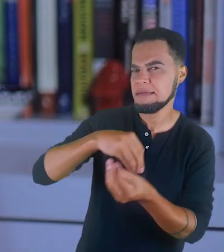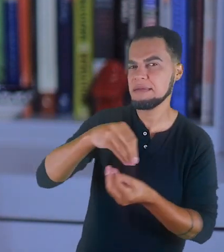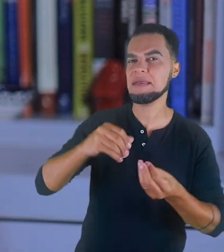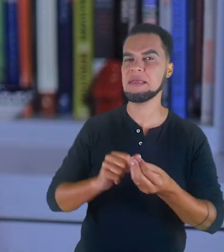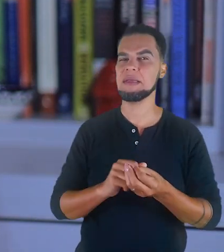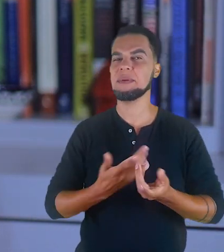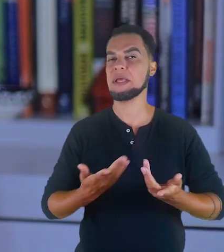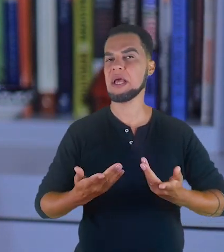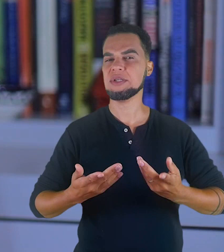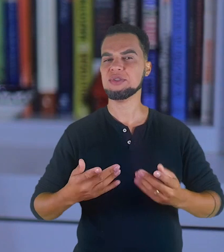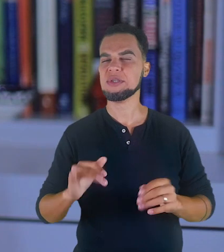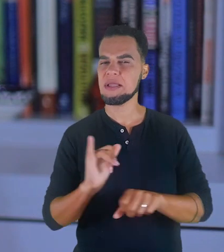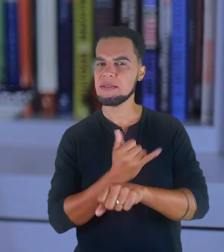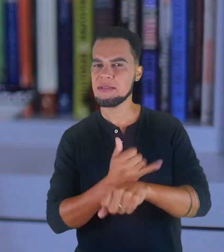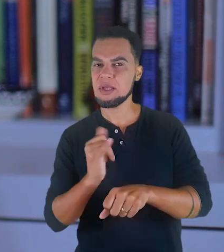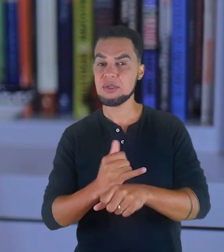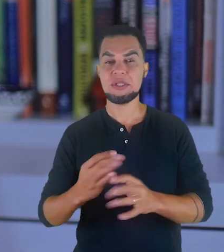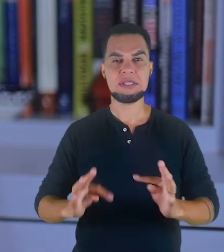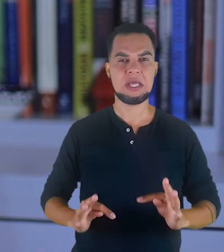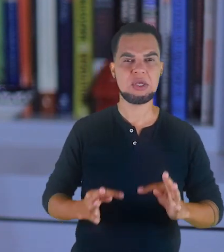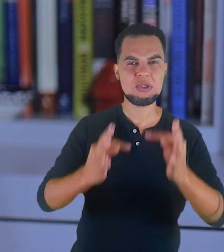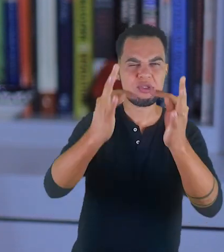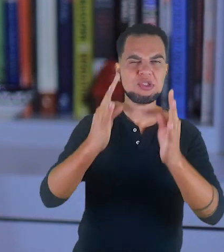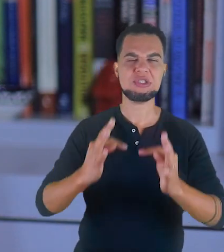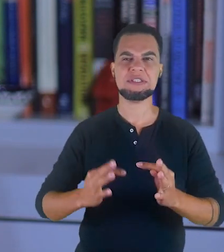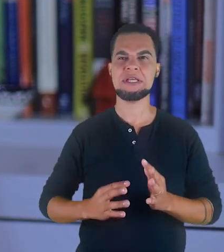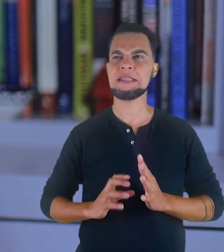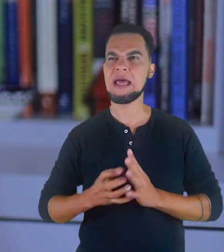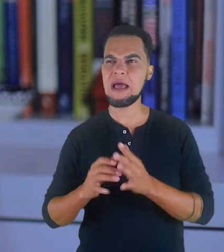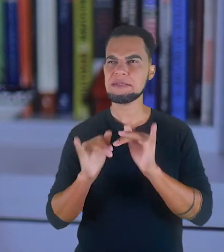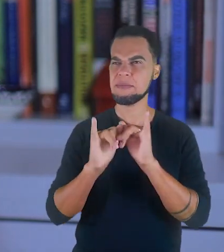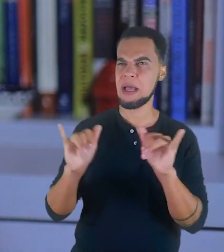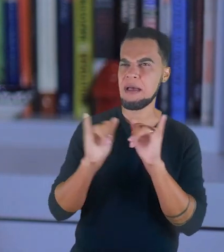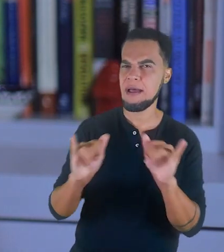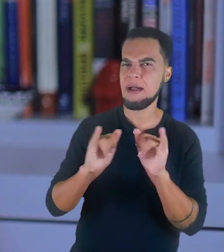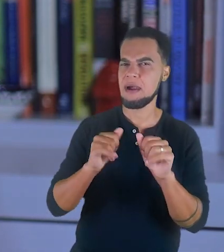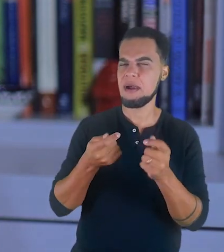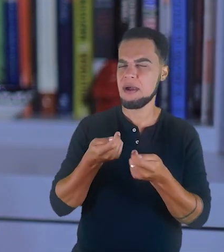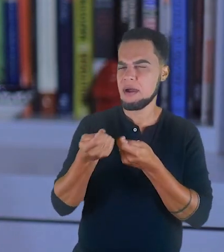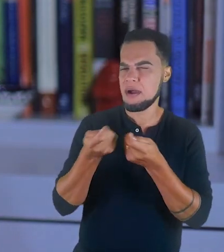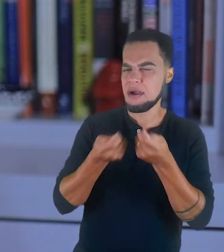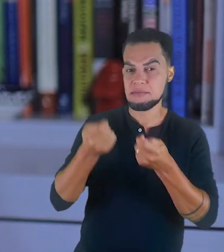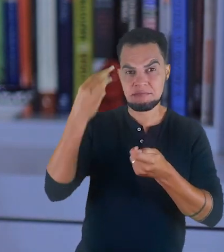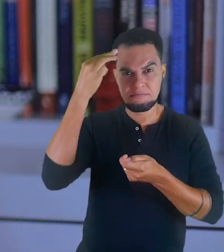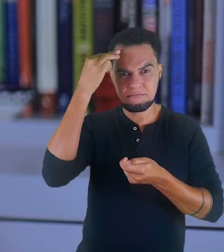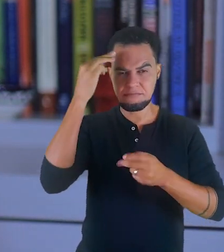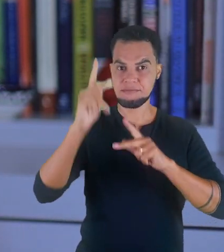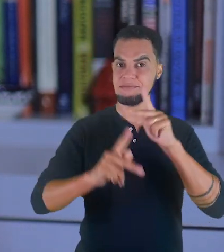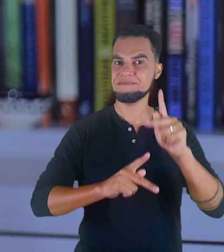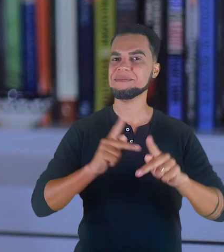by actual technology tactics using data and working up people's minds,